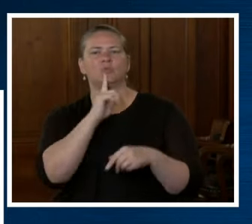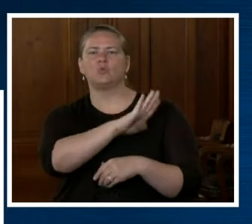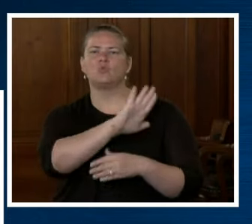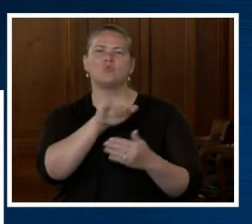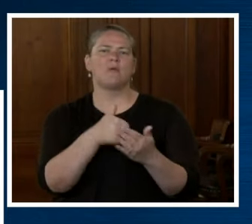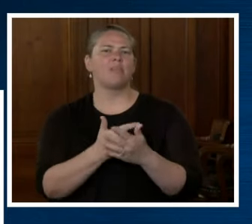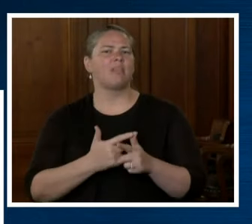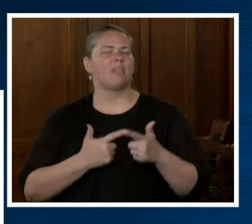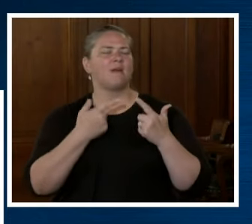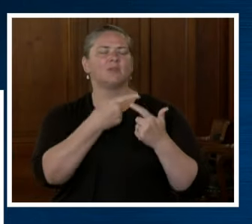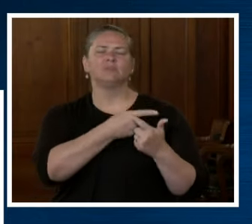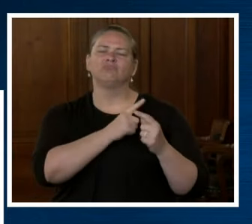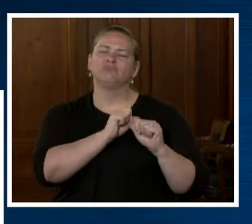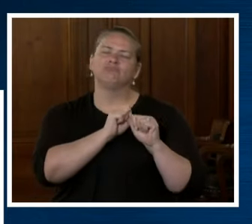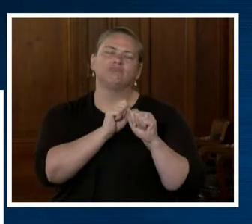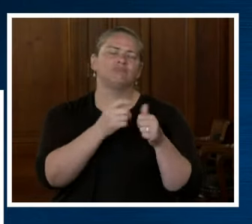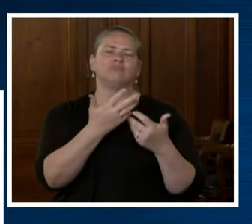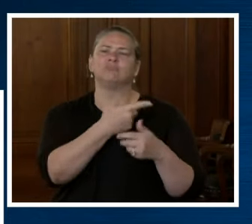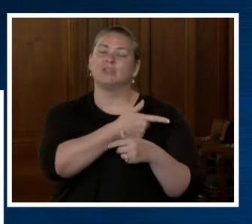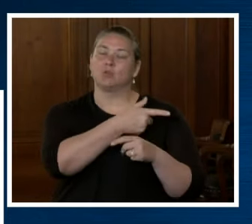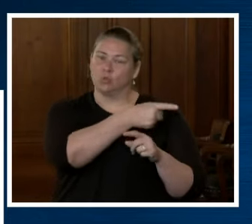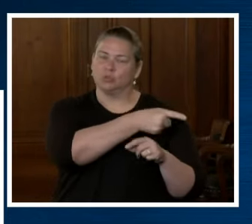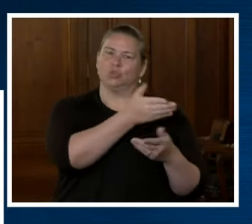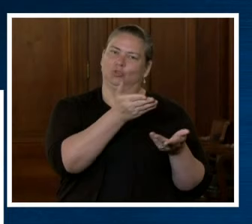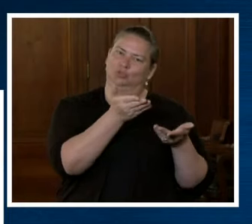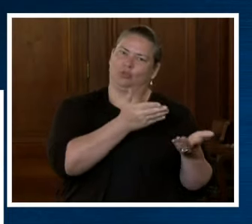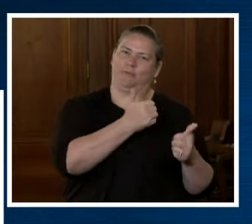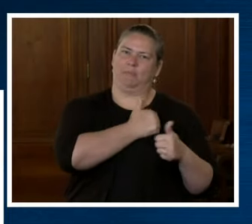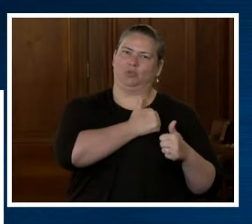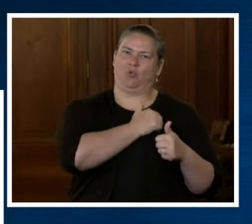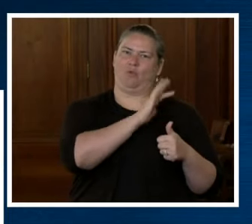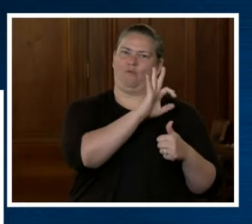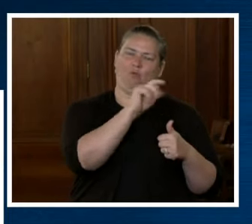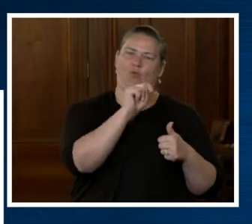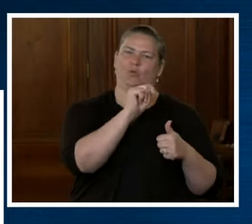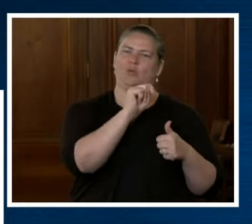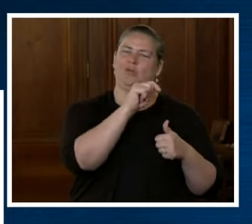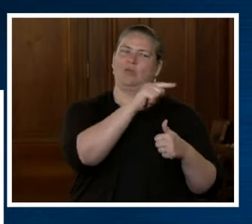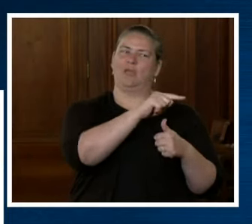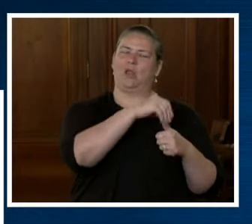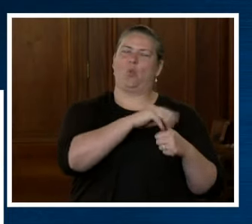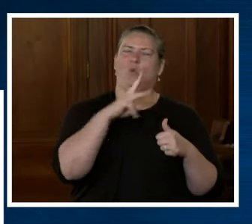SOME LONG DAYS AND SOME LONG